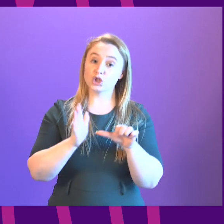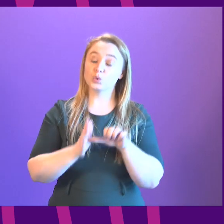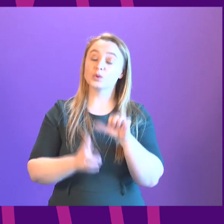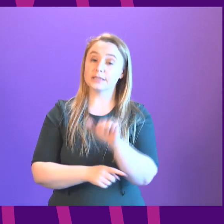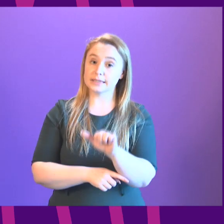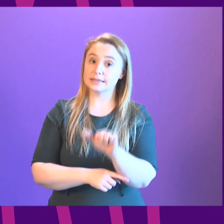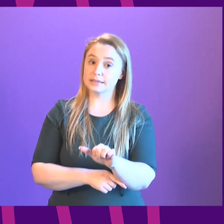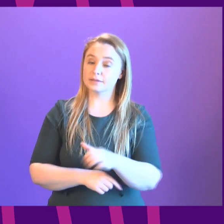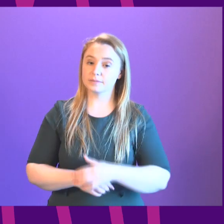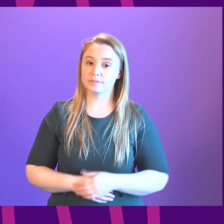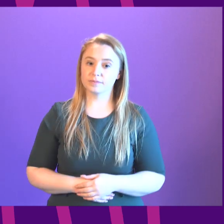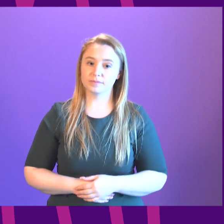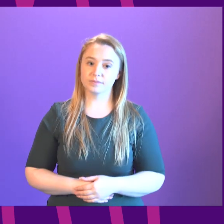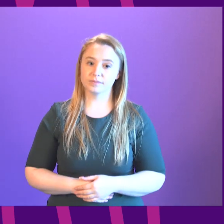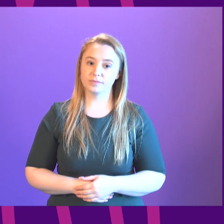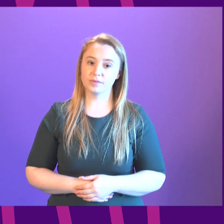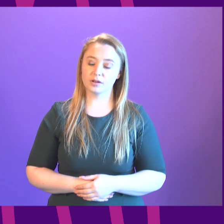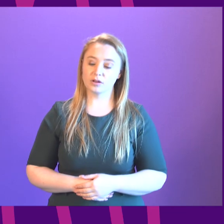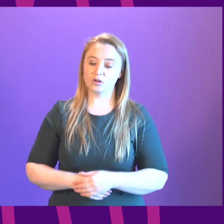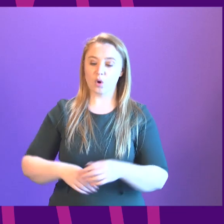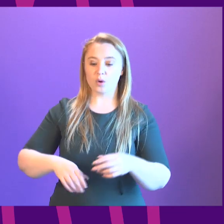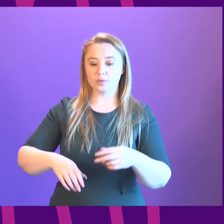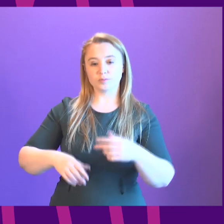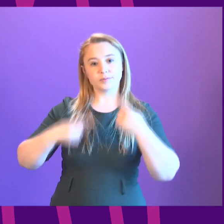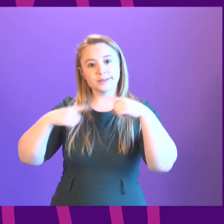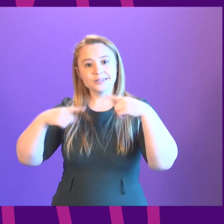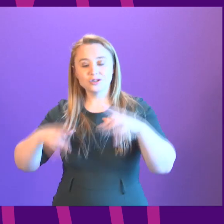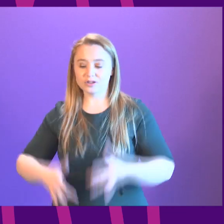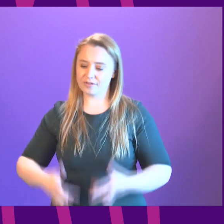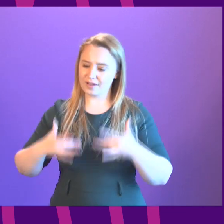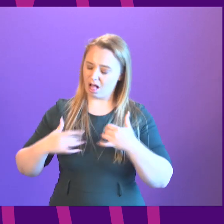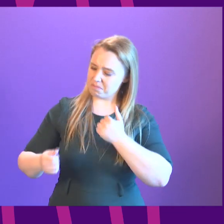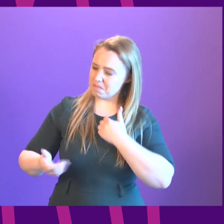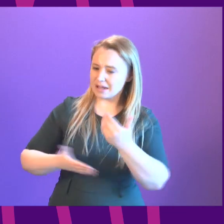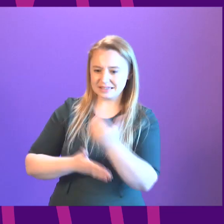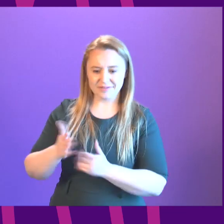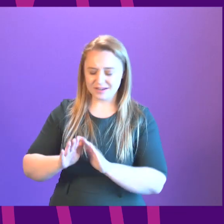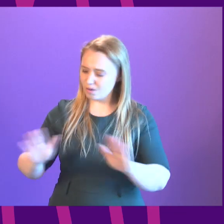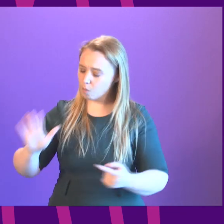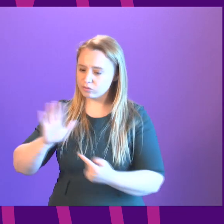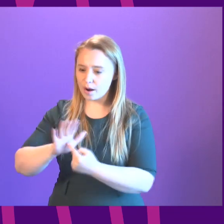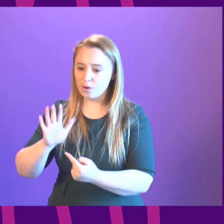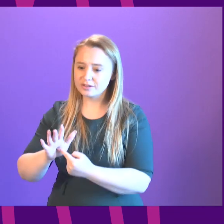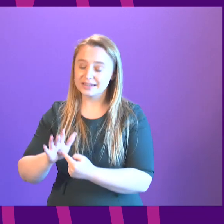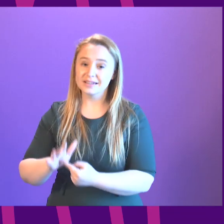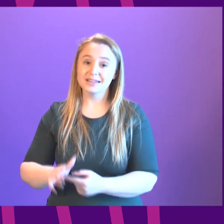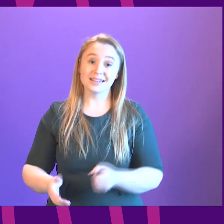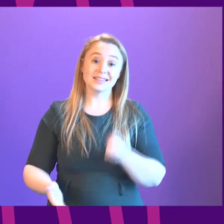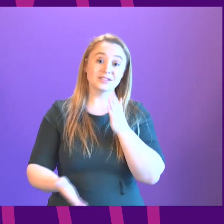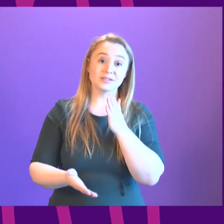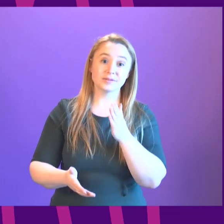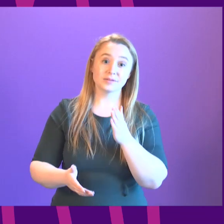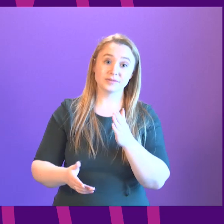that many teachers feel that their safety is not being prioritised. I do not accept that that is true from the Government’s perspective, but, if teachers feel that, I